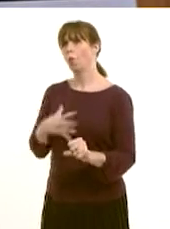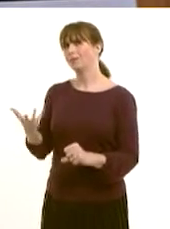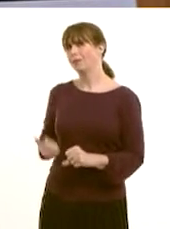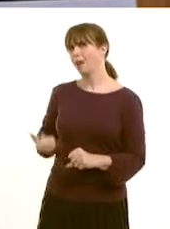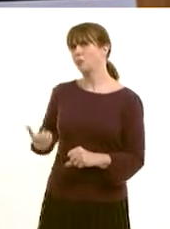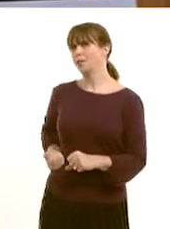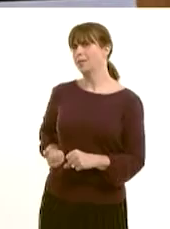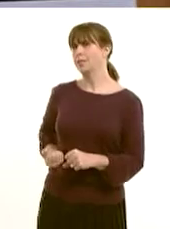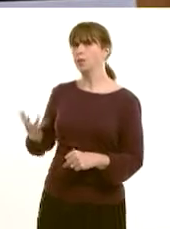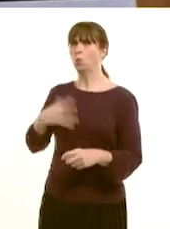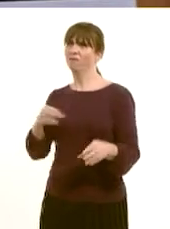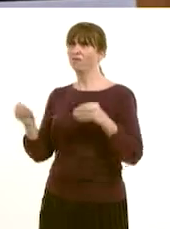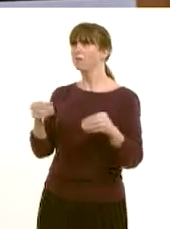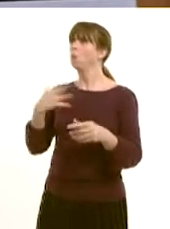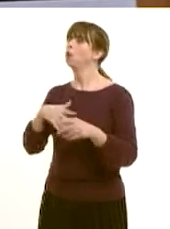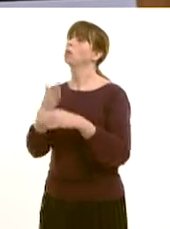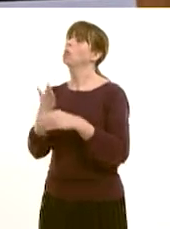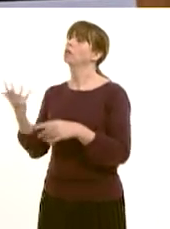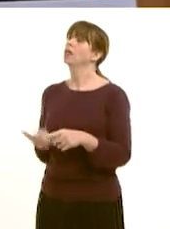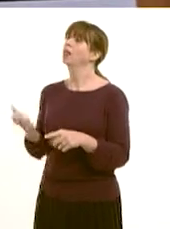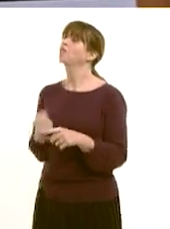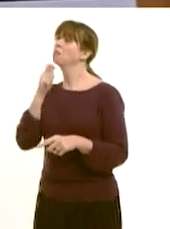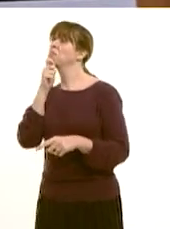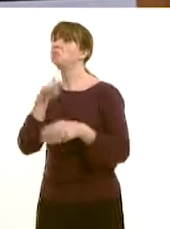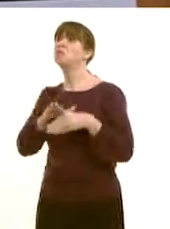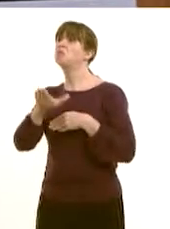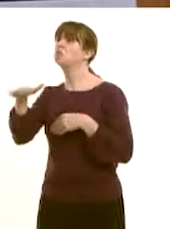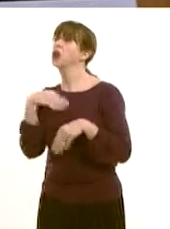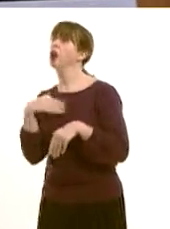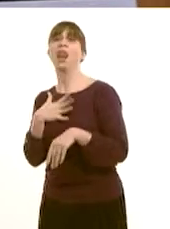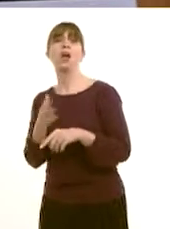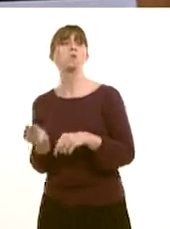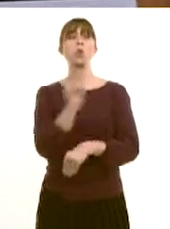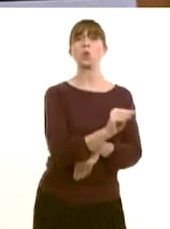They want the flexibility, as they donít want to be tied down to one practice for the rest of their working lives, and theyíre not interested in buying into a practice.